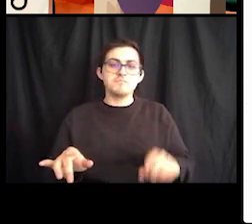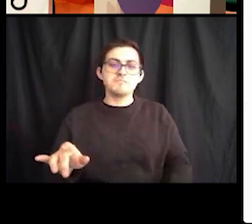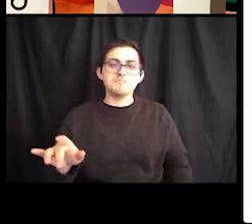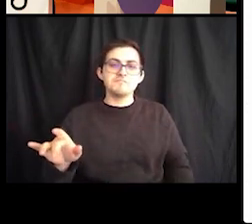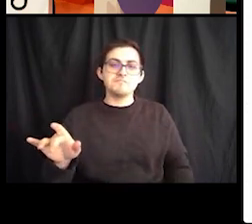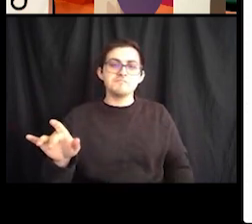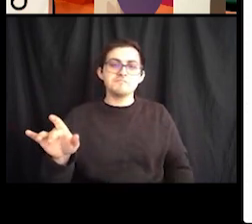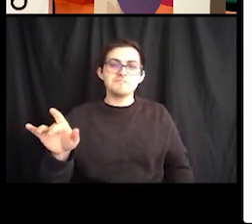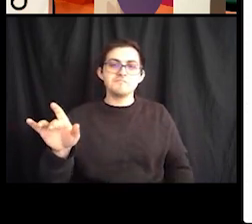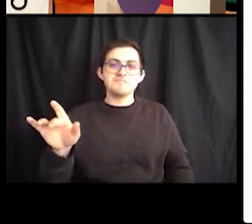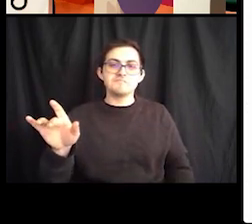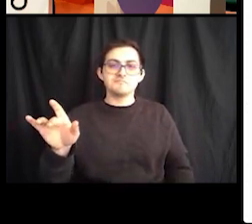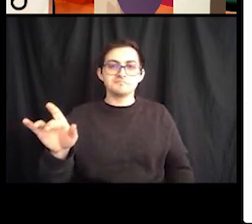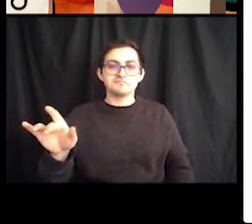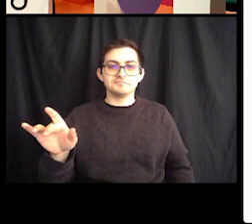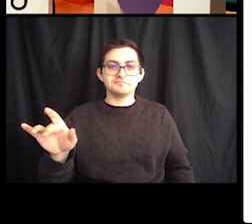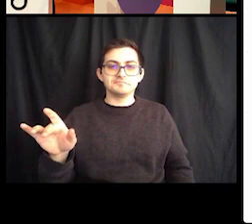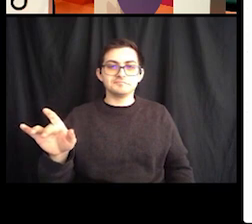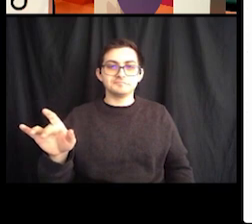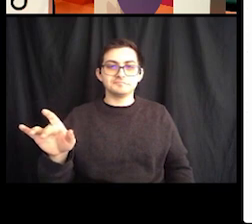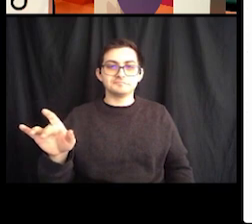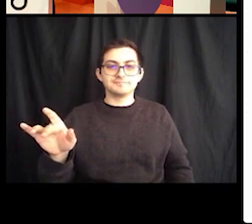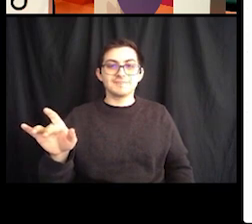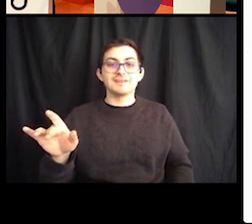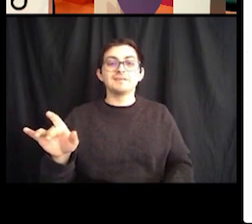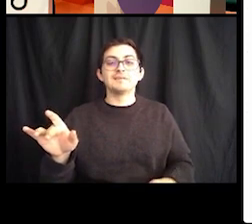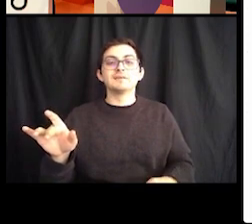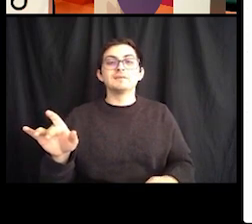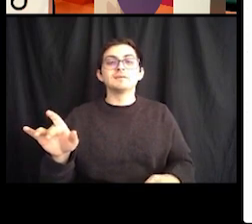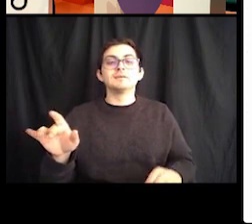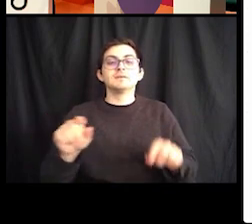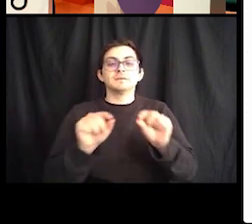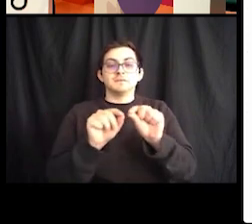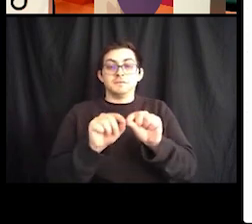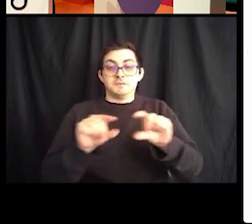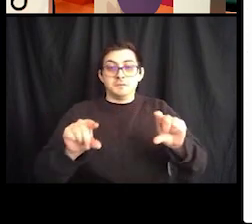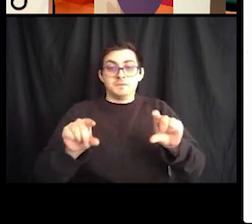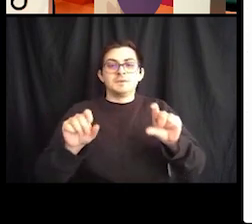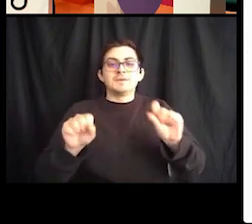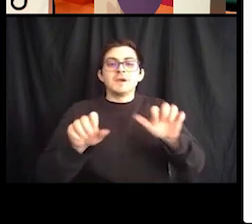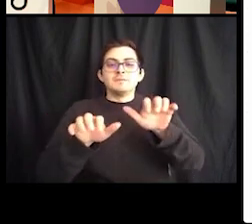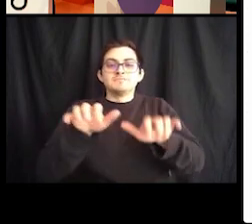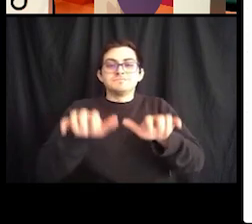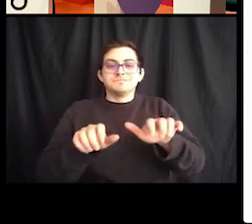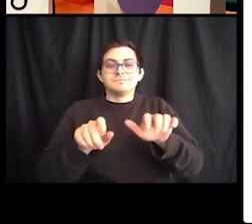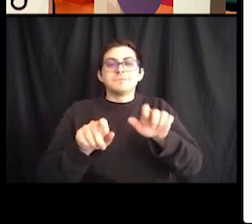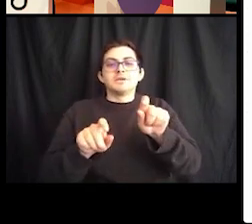And then I'm going to move the text around. There you go. How's it looking?